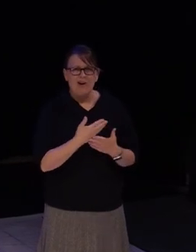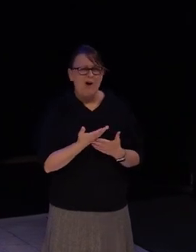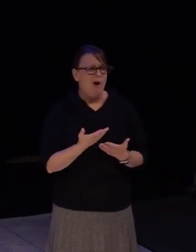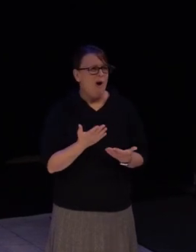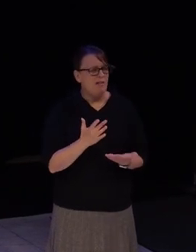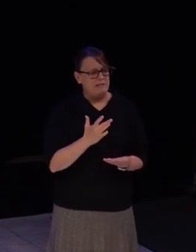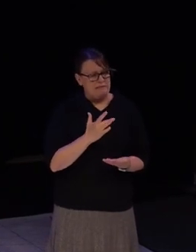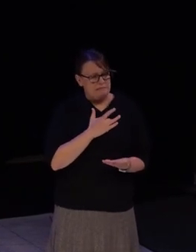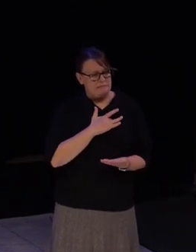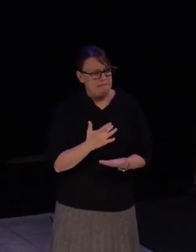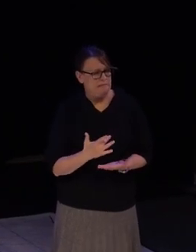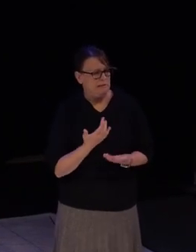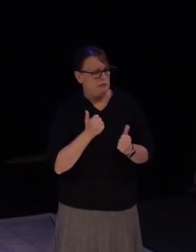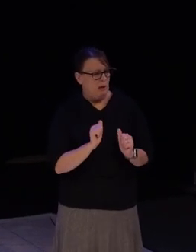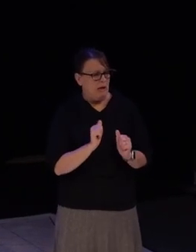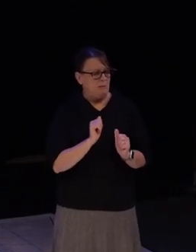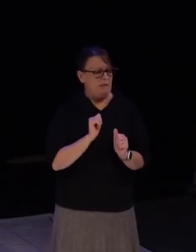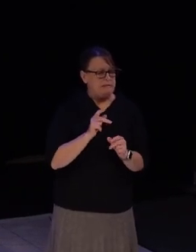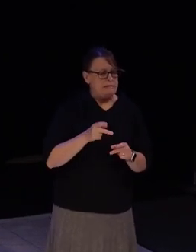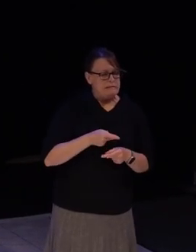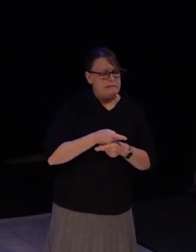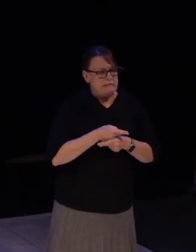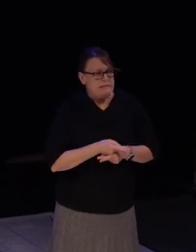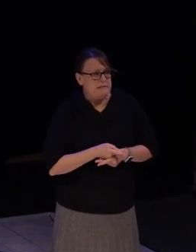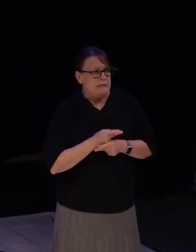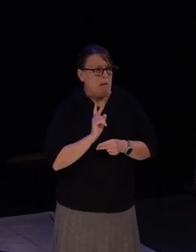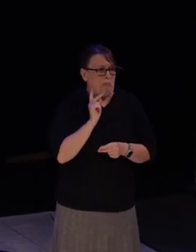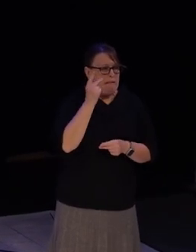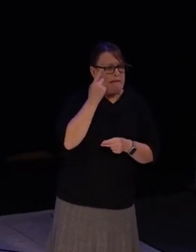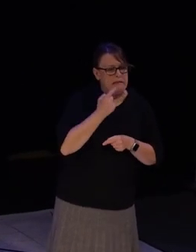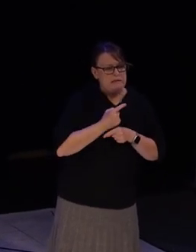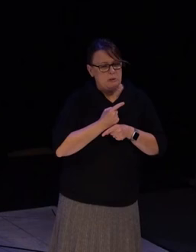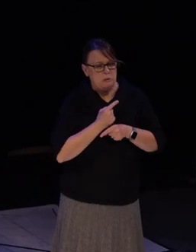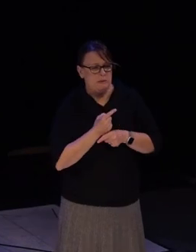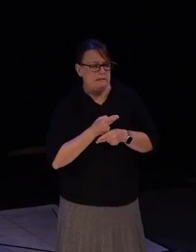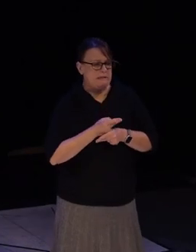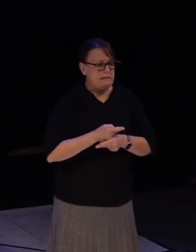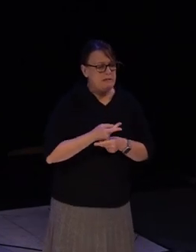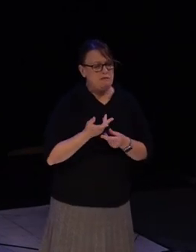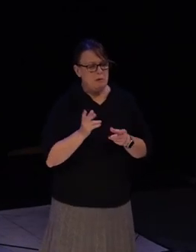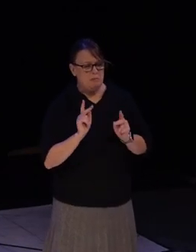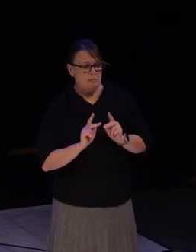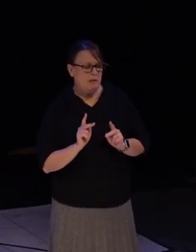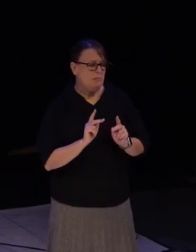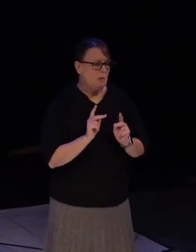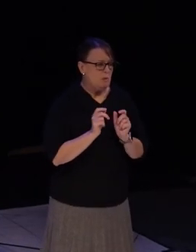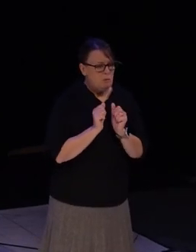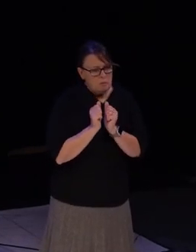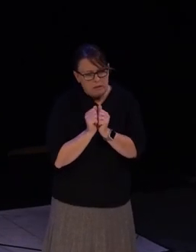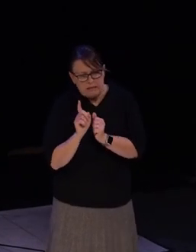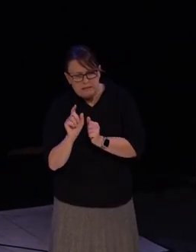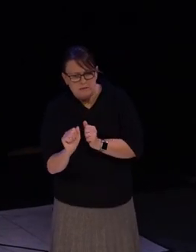and tiptoeing around the differences between people with disabilities and people without disabilities